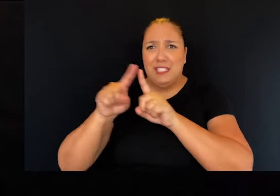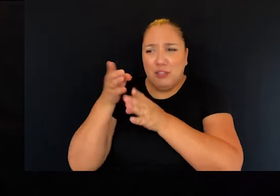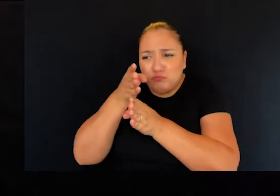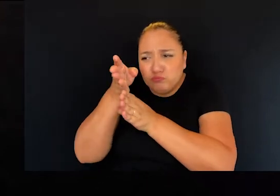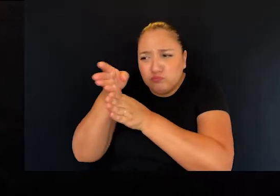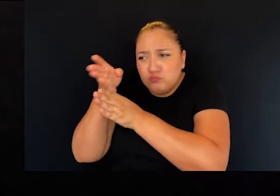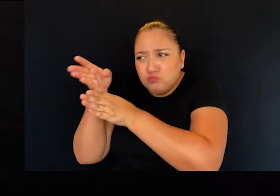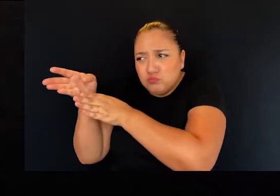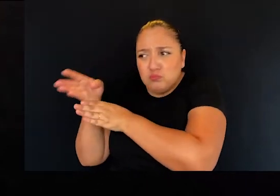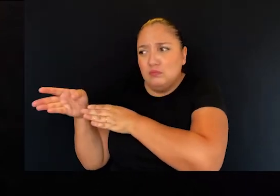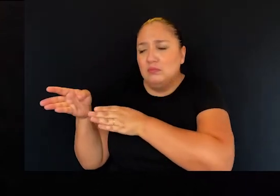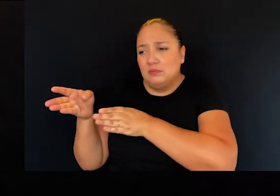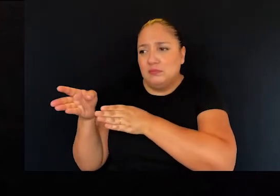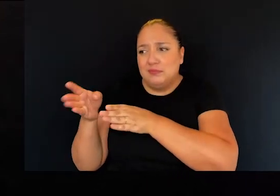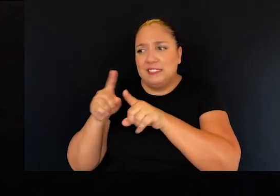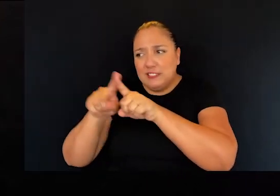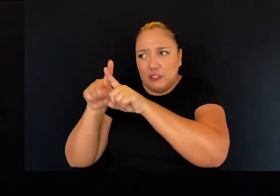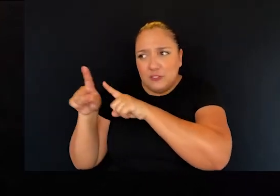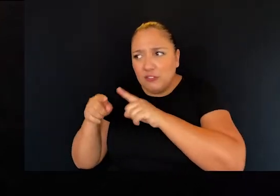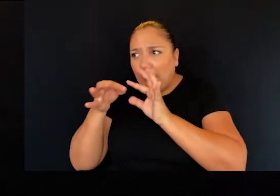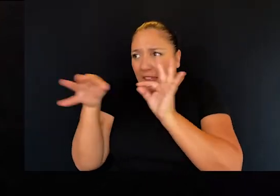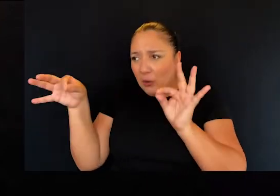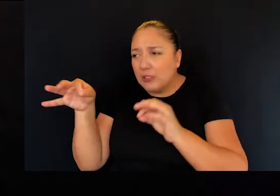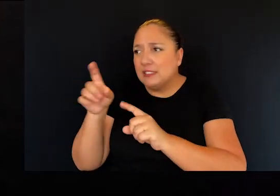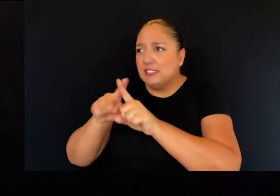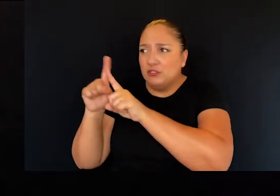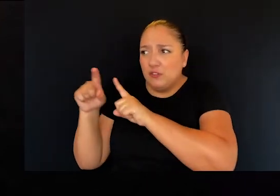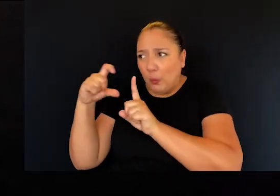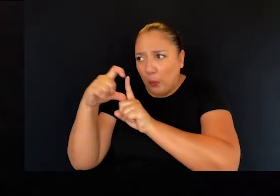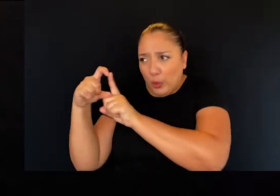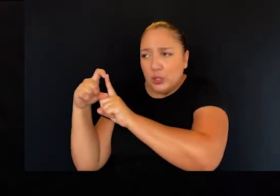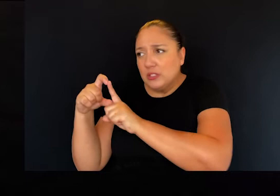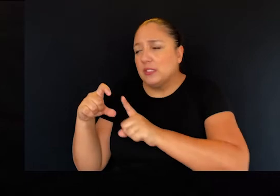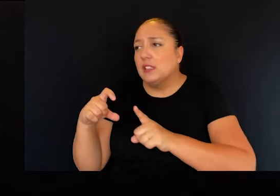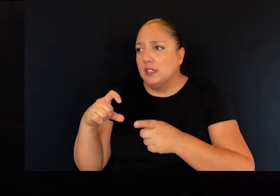Different language, different words are used in different communities.